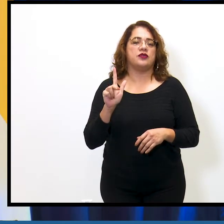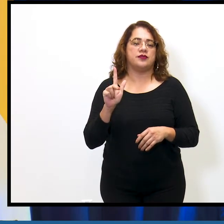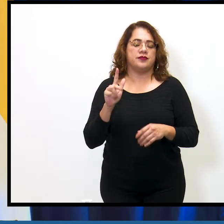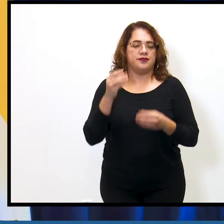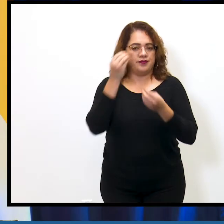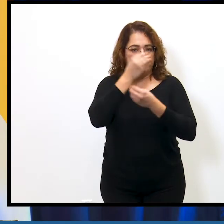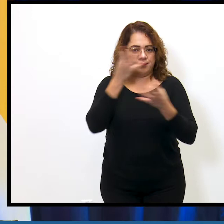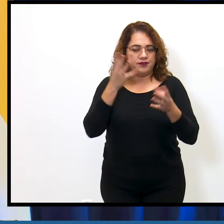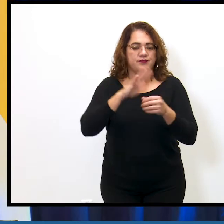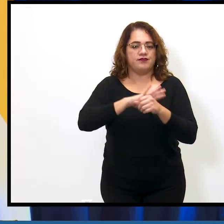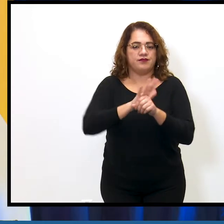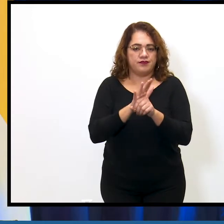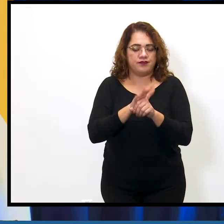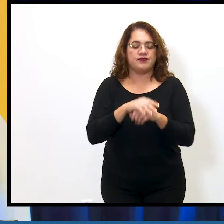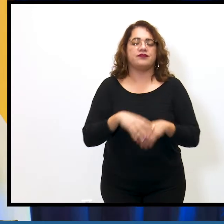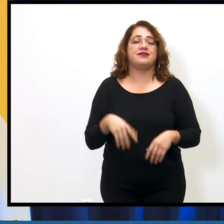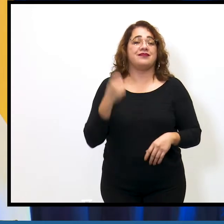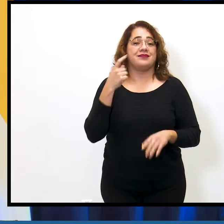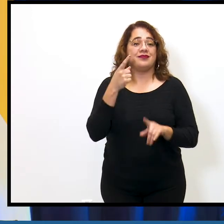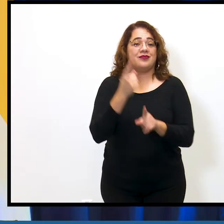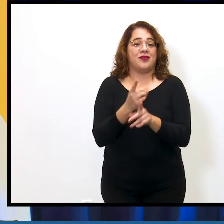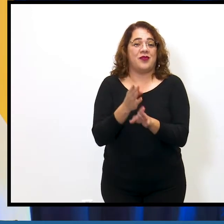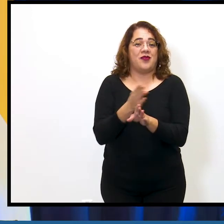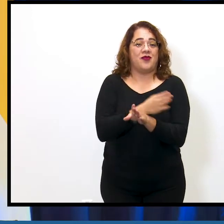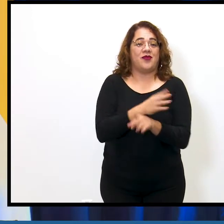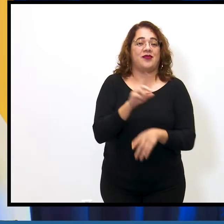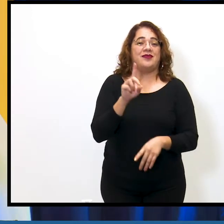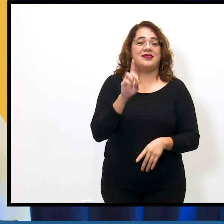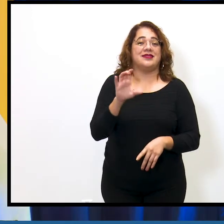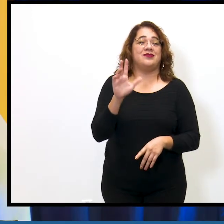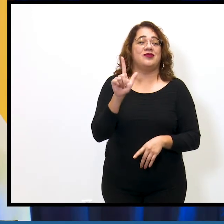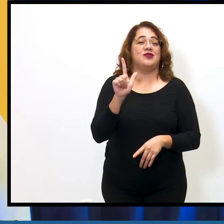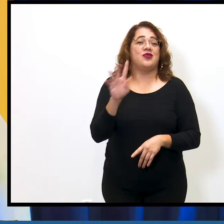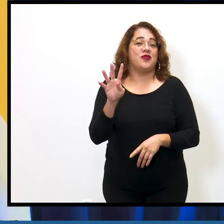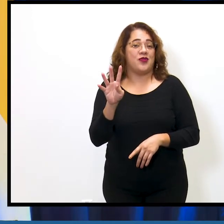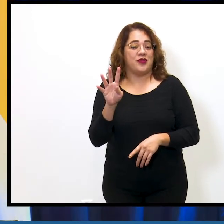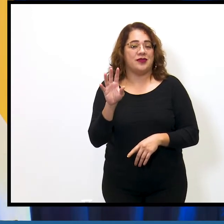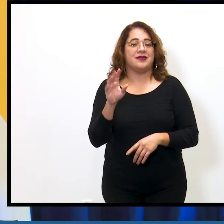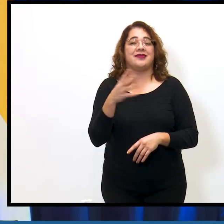course right before Christmas eve and Christmas and I want to start by wishing everybody a happy